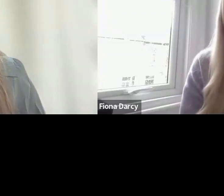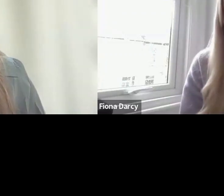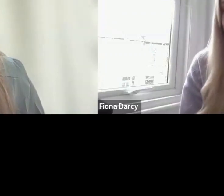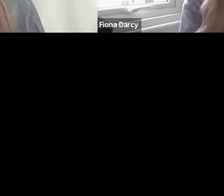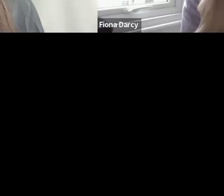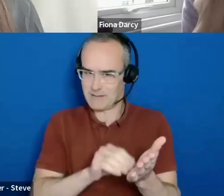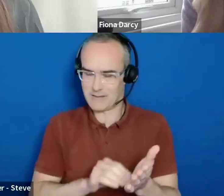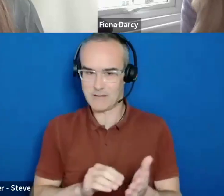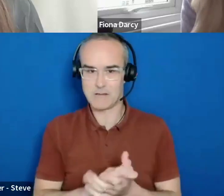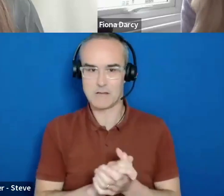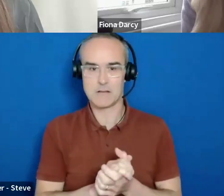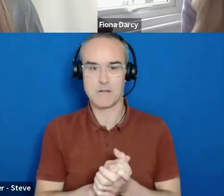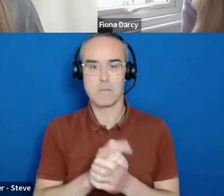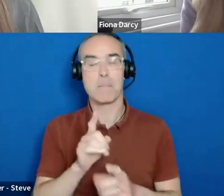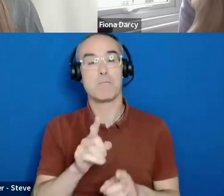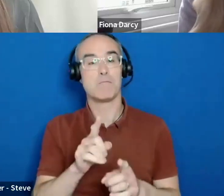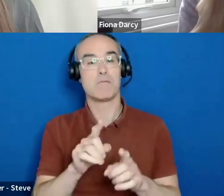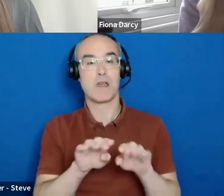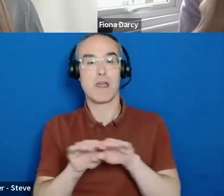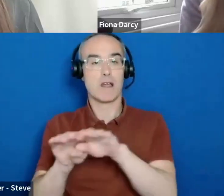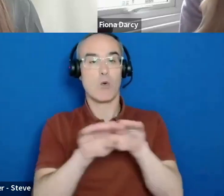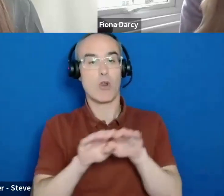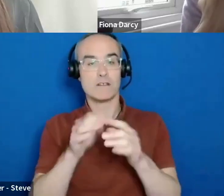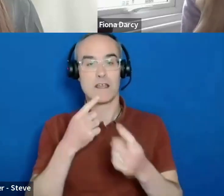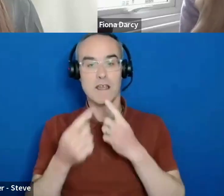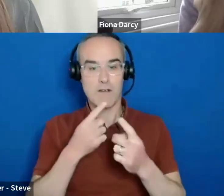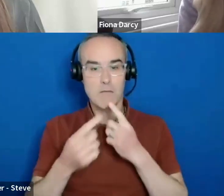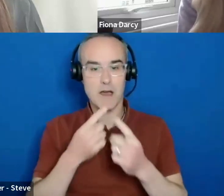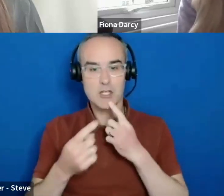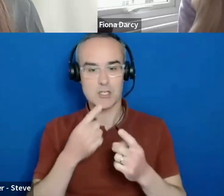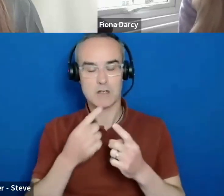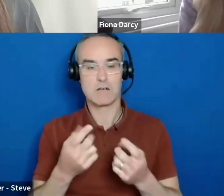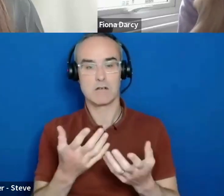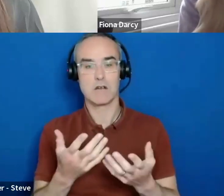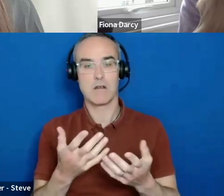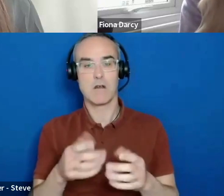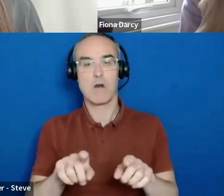Equality information and information regarding outside